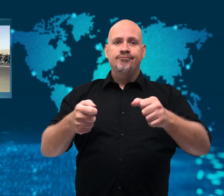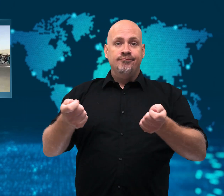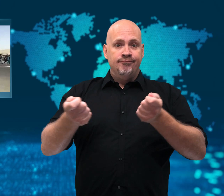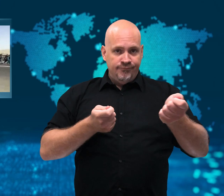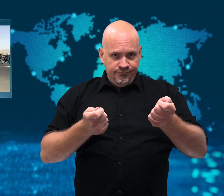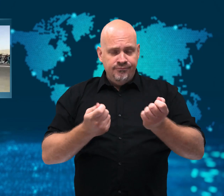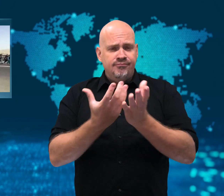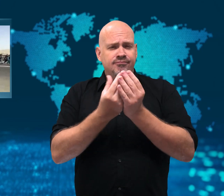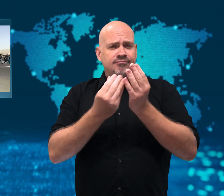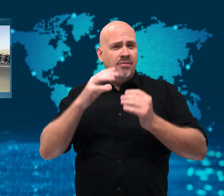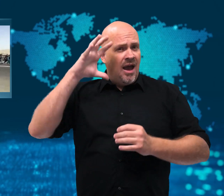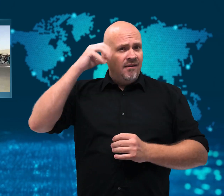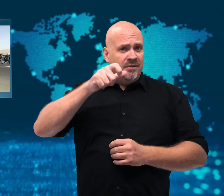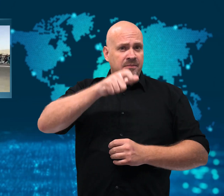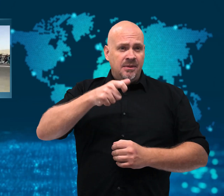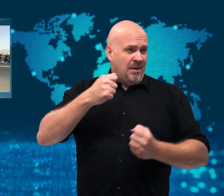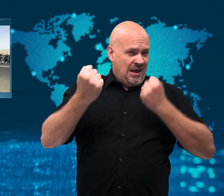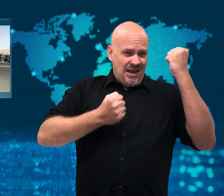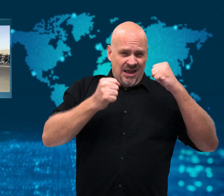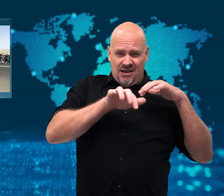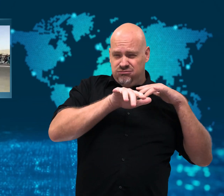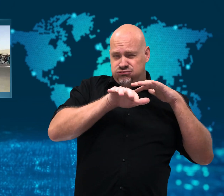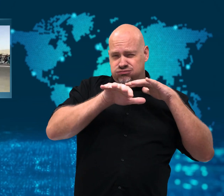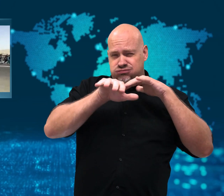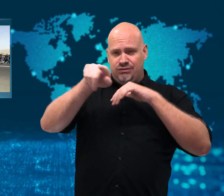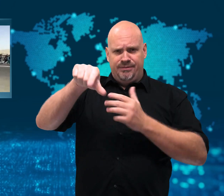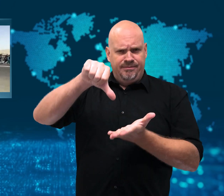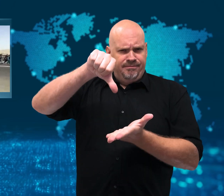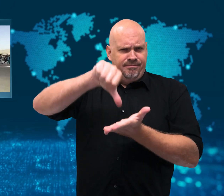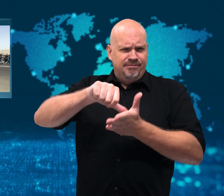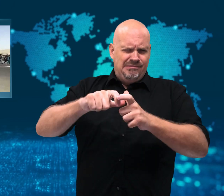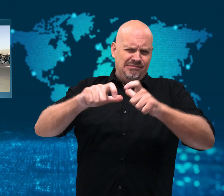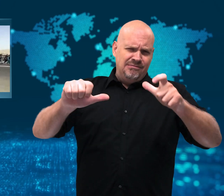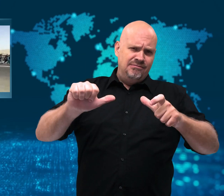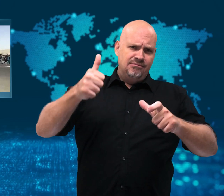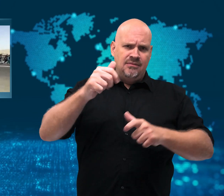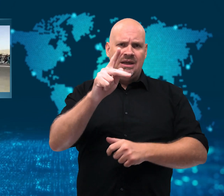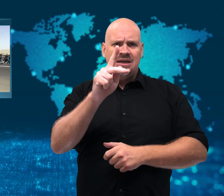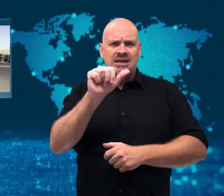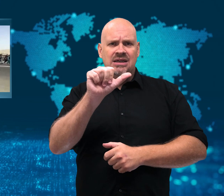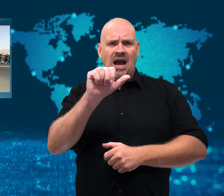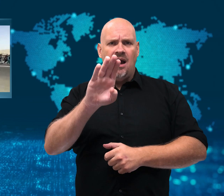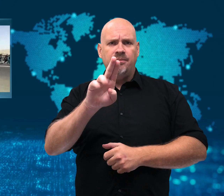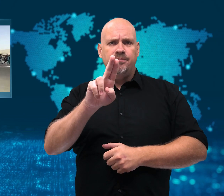the country as the government fell to Taliban control.